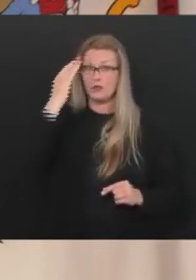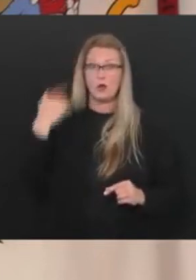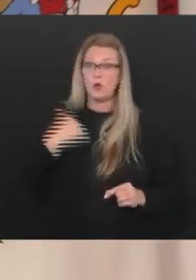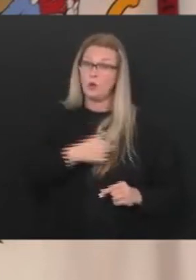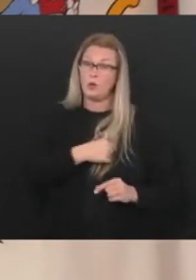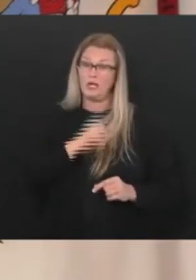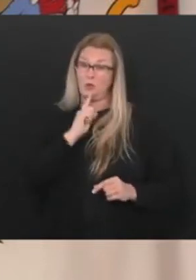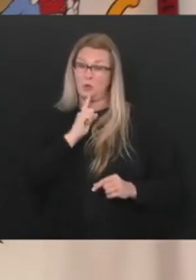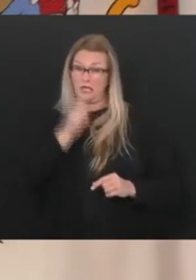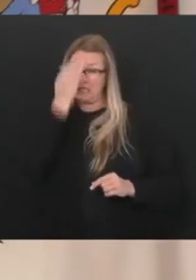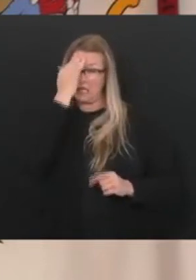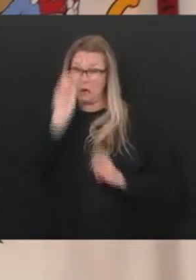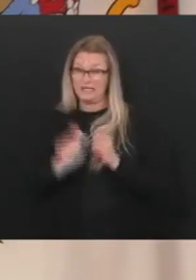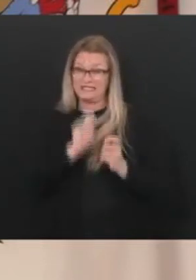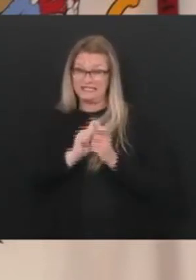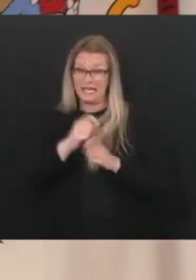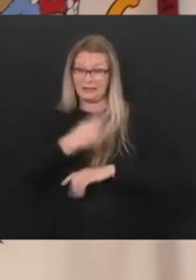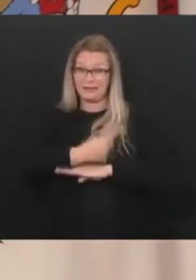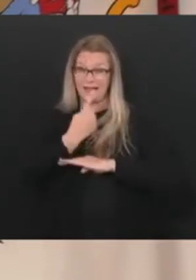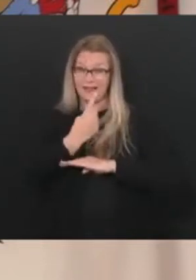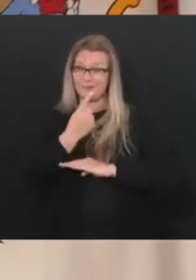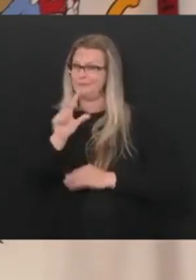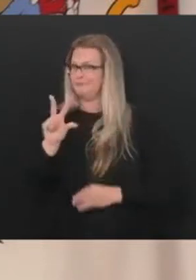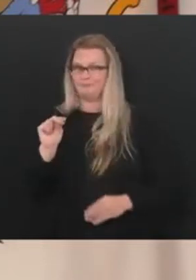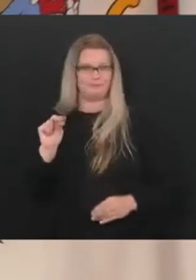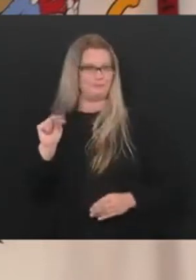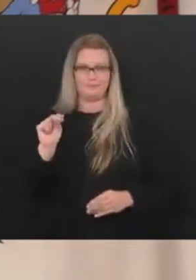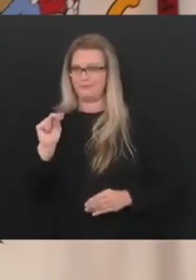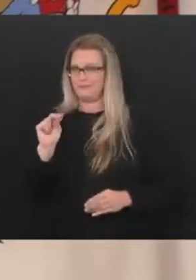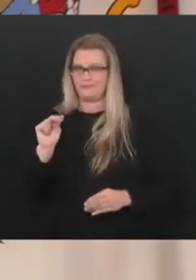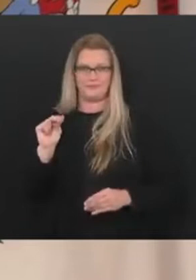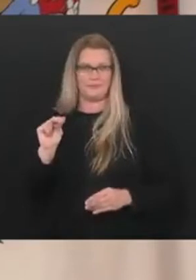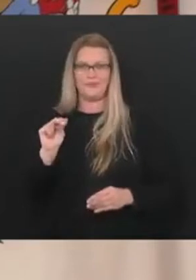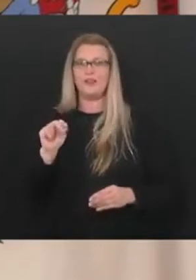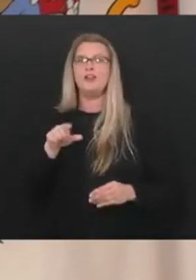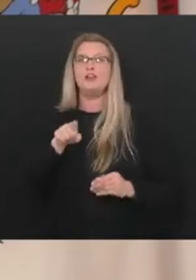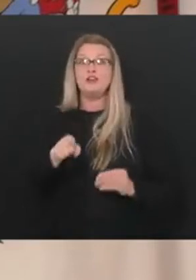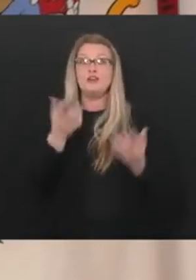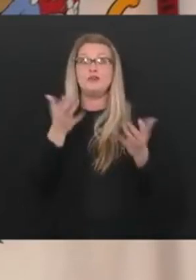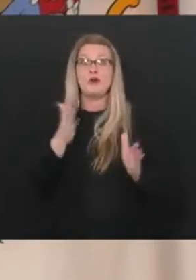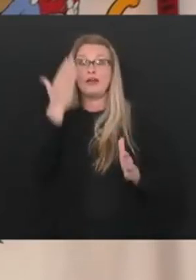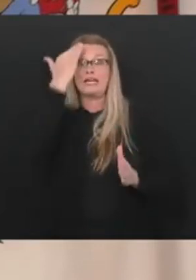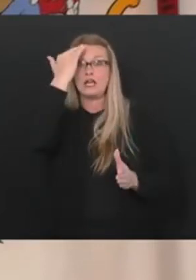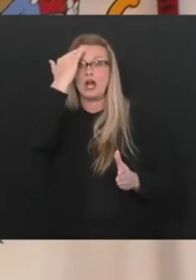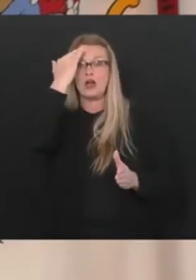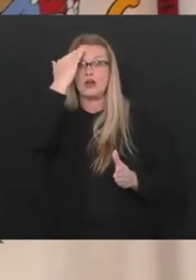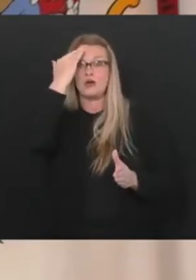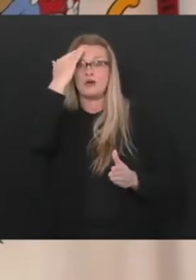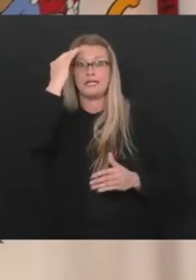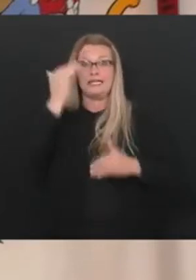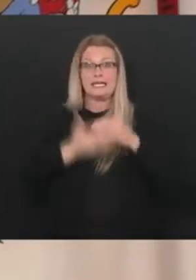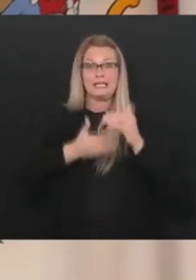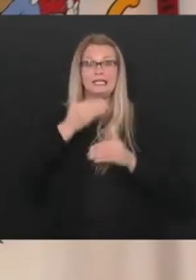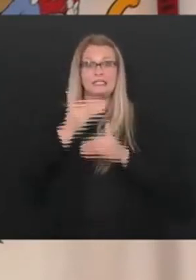BUT YOU KNOW AS WEST VIRGINIAANS THAT NONE OF US REALLY KNOW, AND YOU KNOW THE